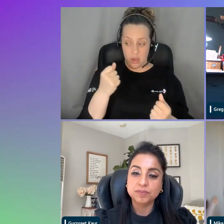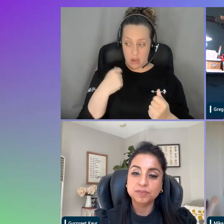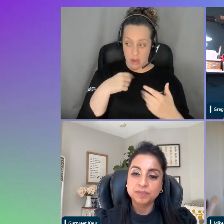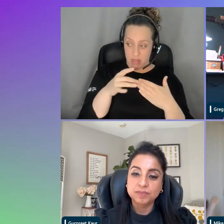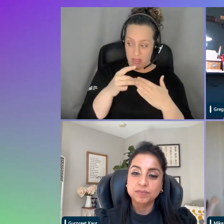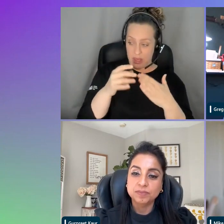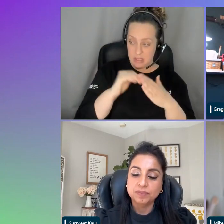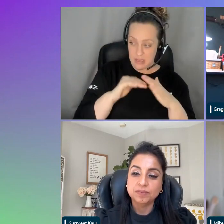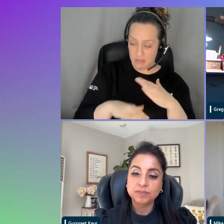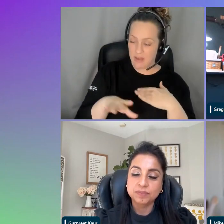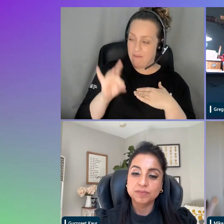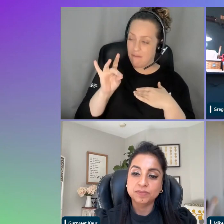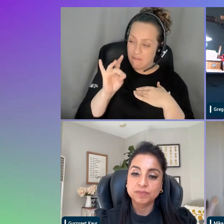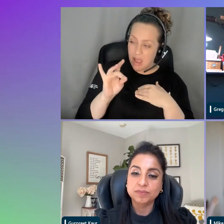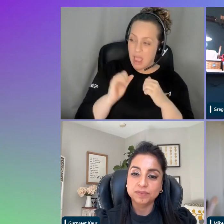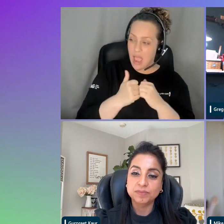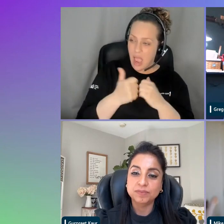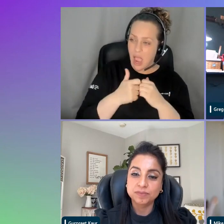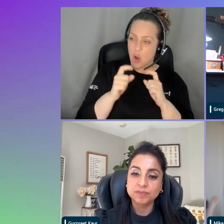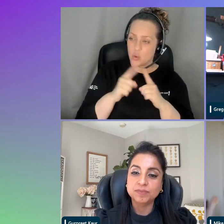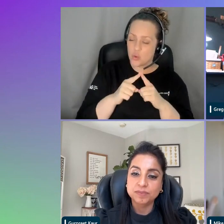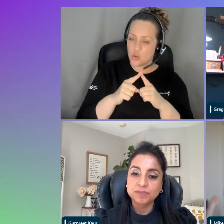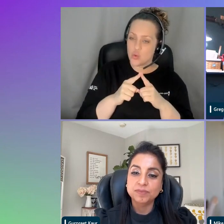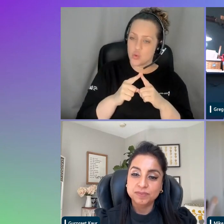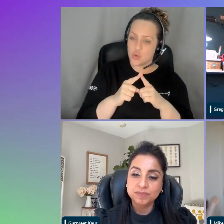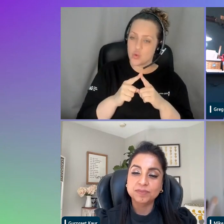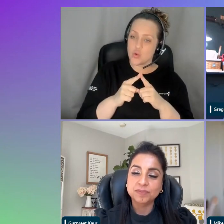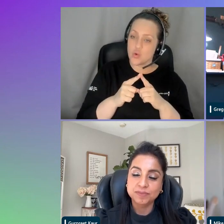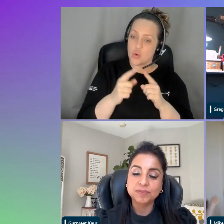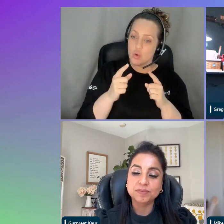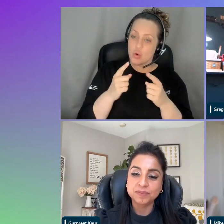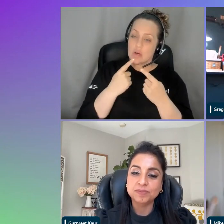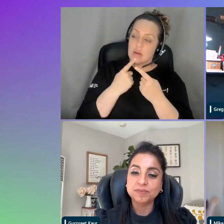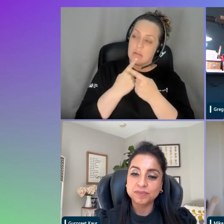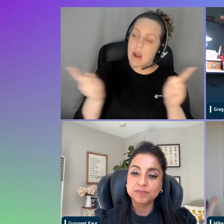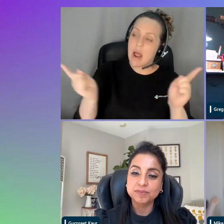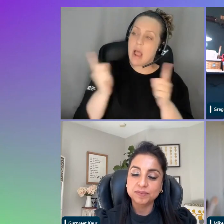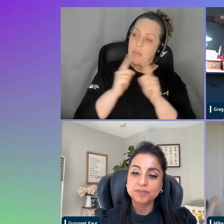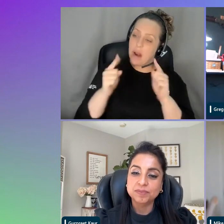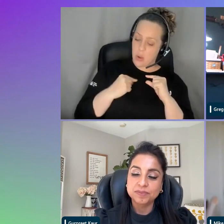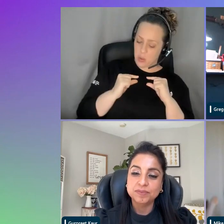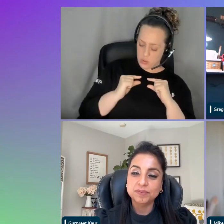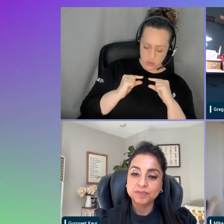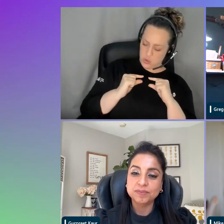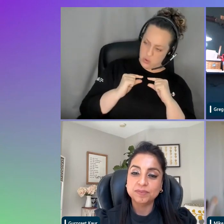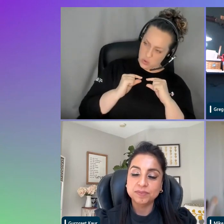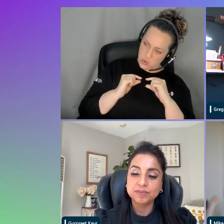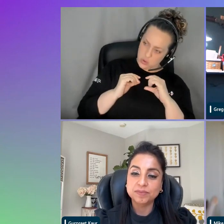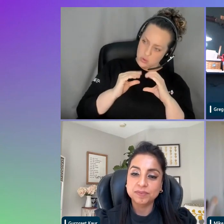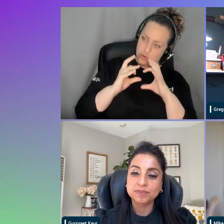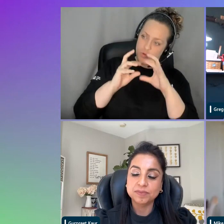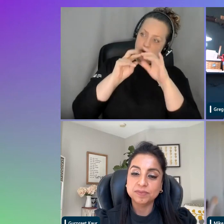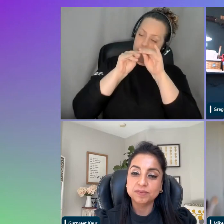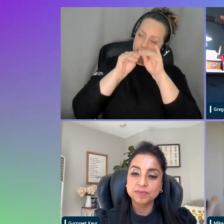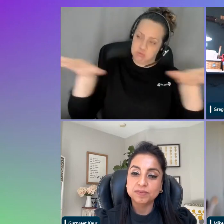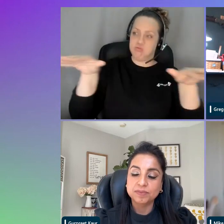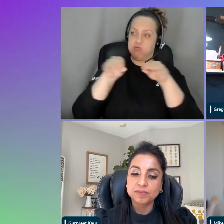head of accessibility that your job is to find ways to scale you and scale the message and scale those measurement systems and